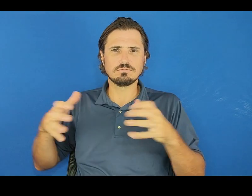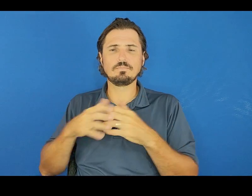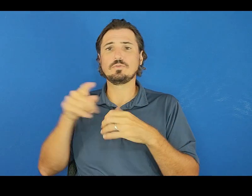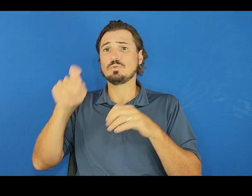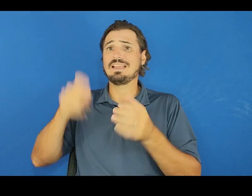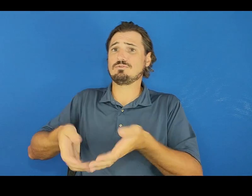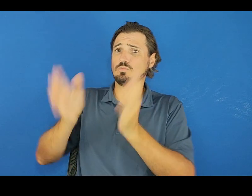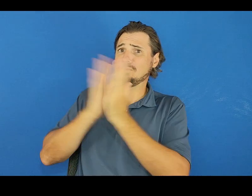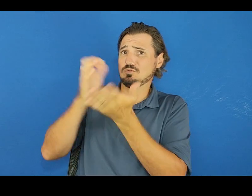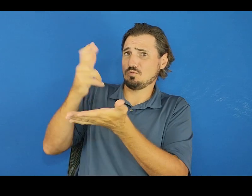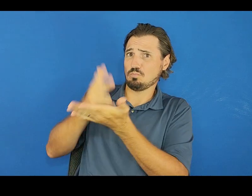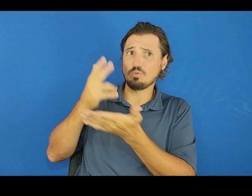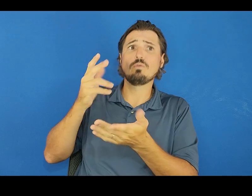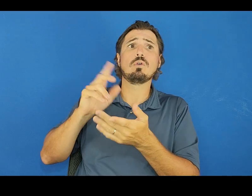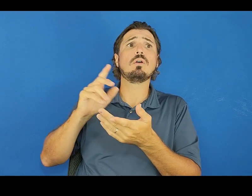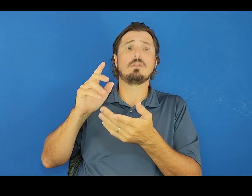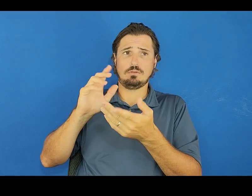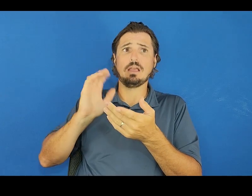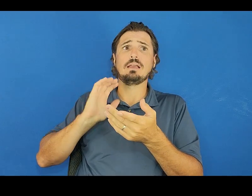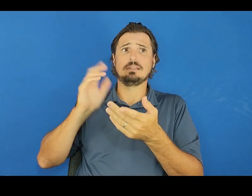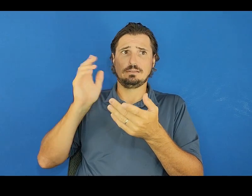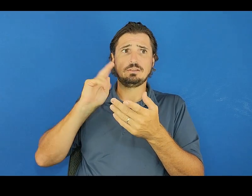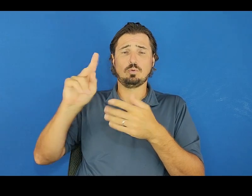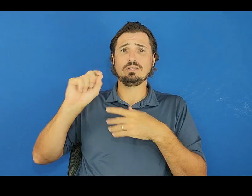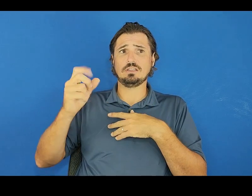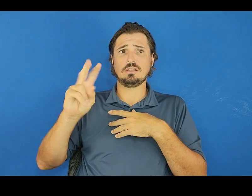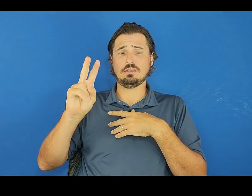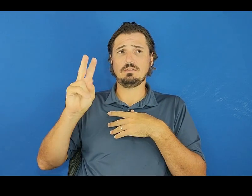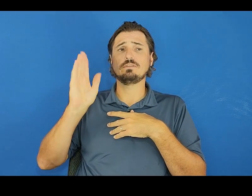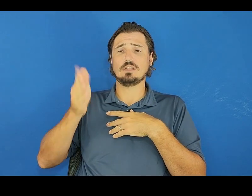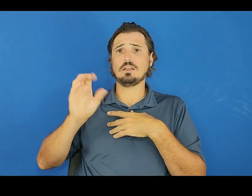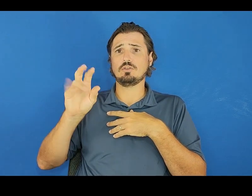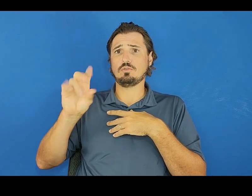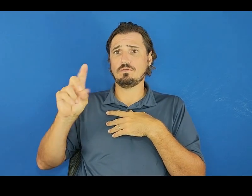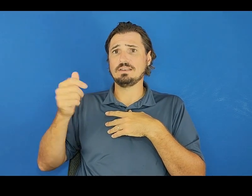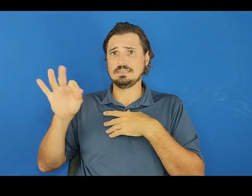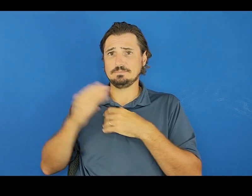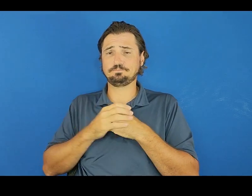submit their plans in advance at Kauai.gov/covid-19